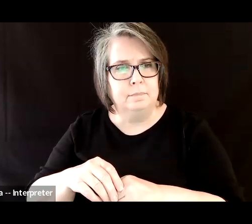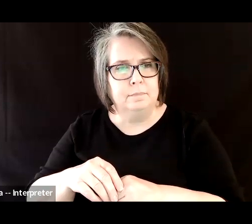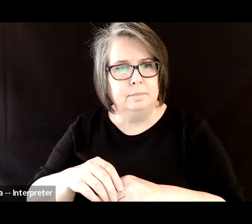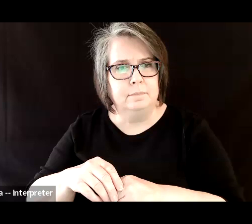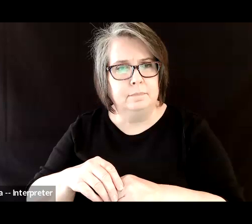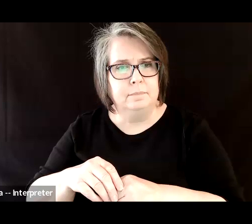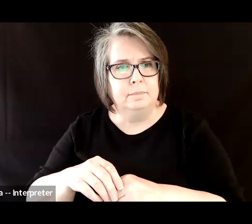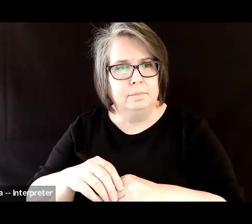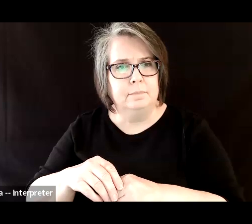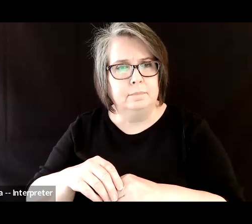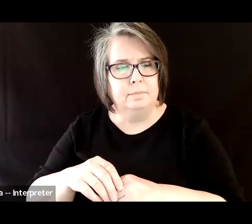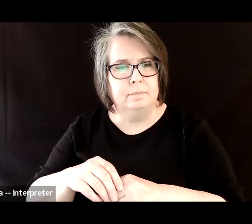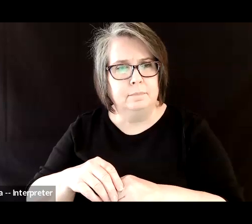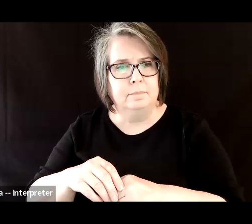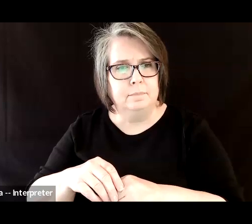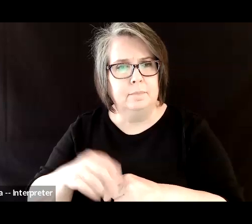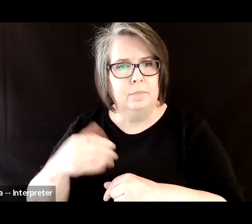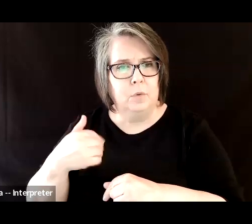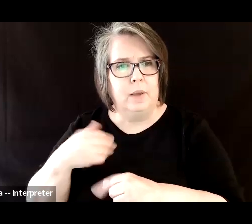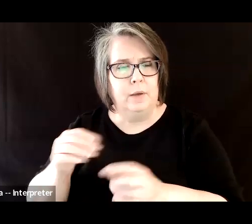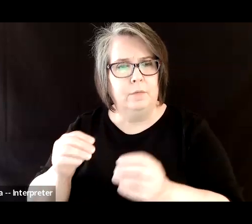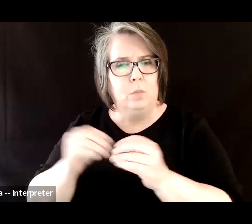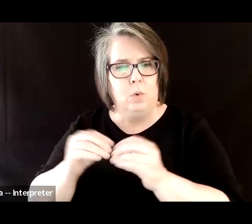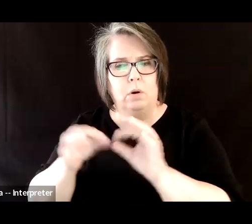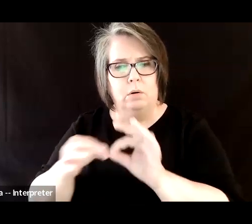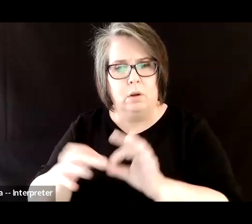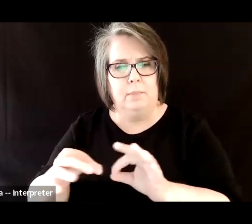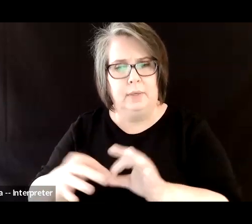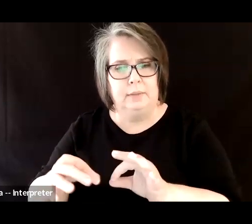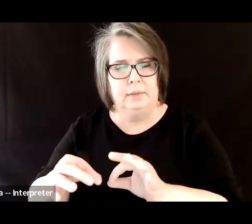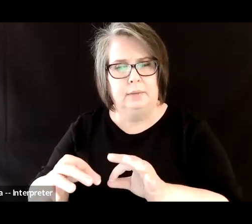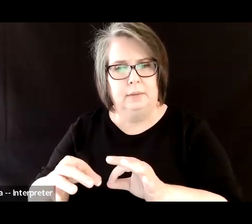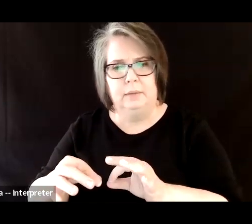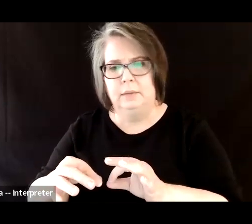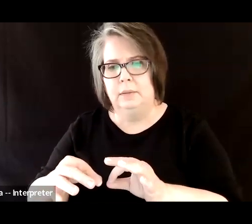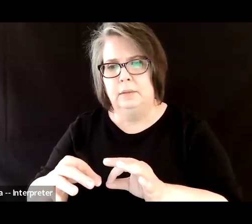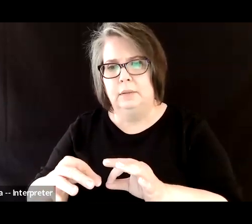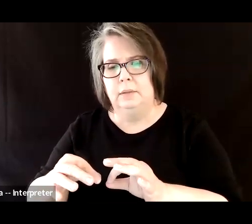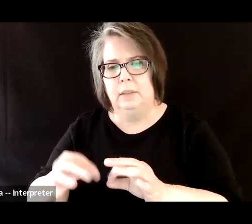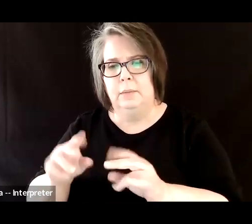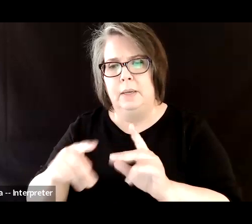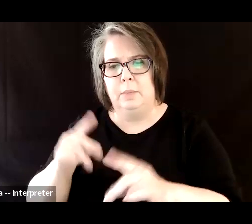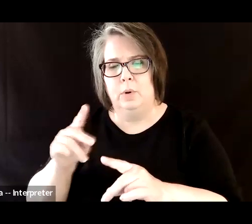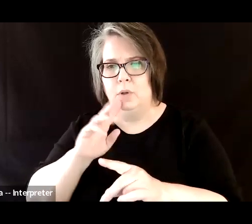Okay. Looks like we've got more comments, another comments that it allows you to pull in the